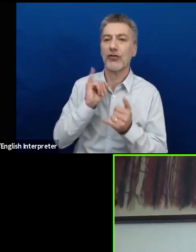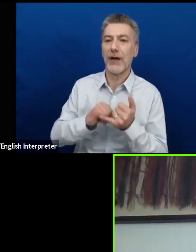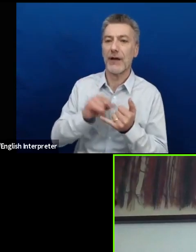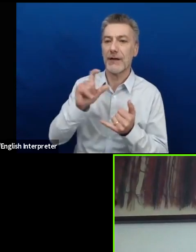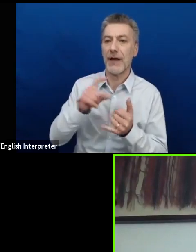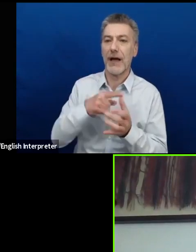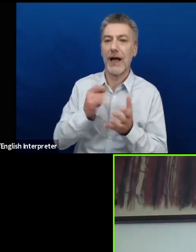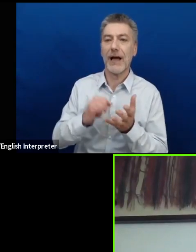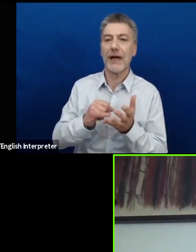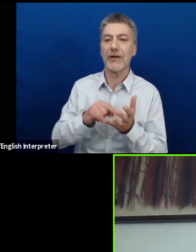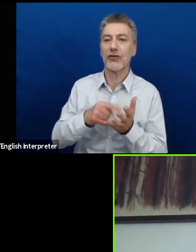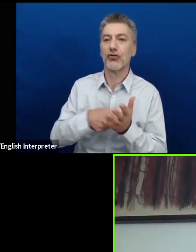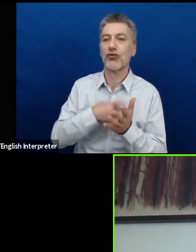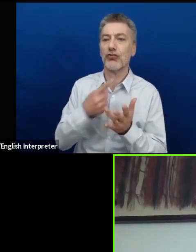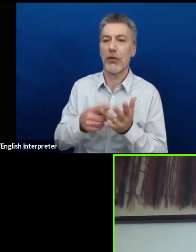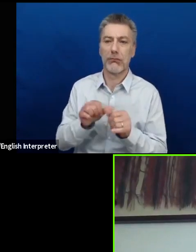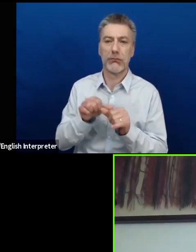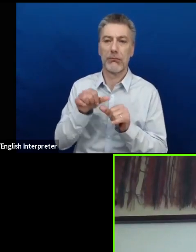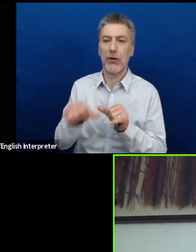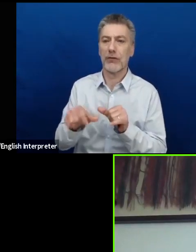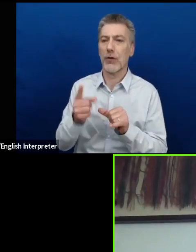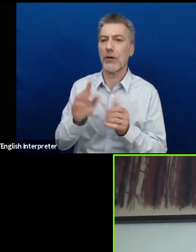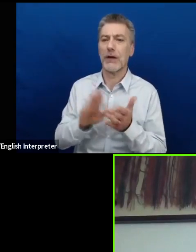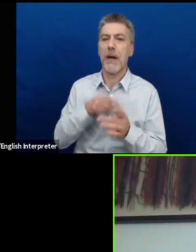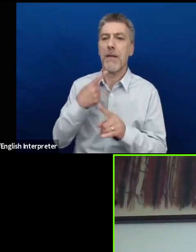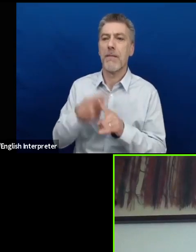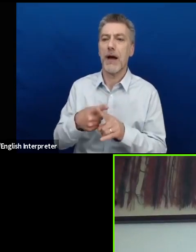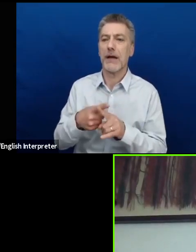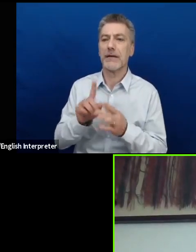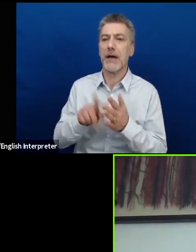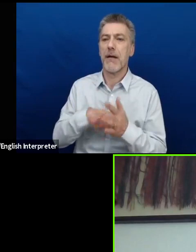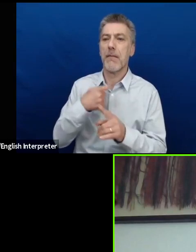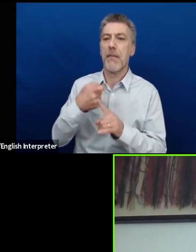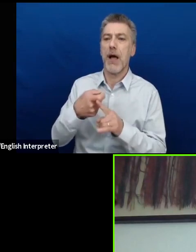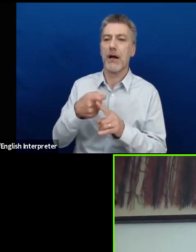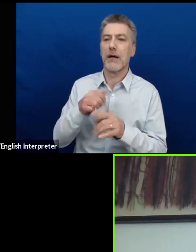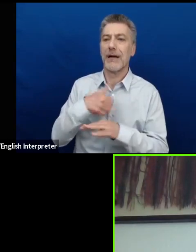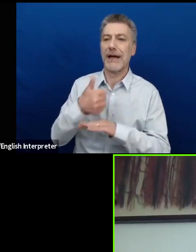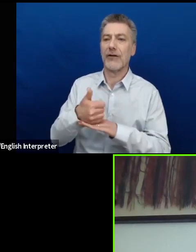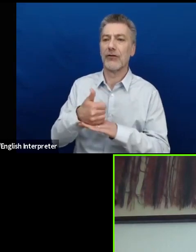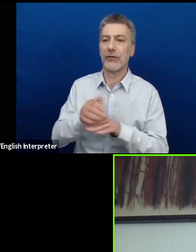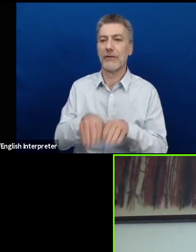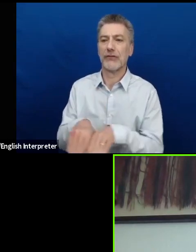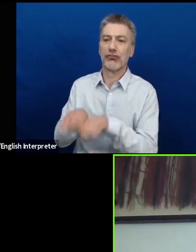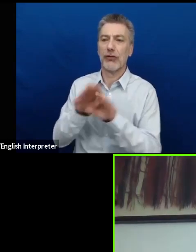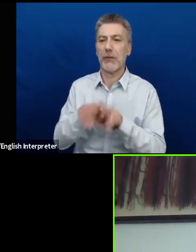ourselves in the context of the political context of modernity to think